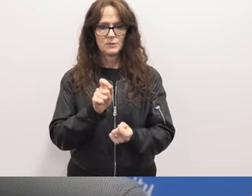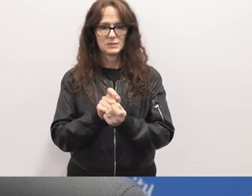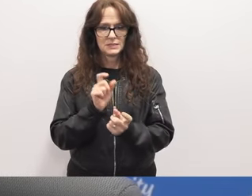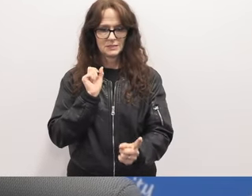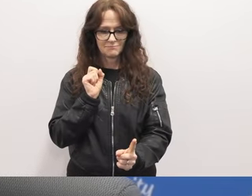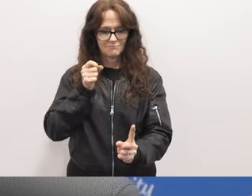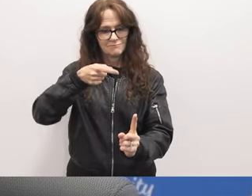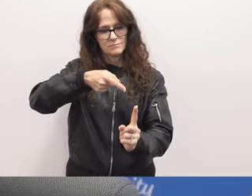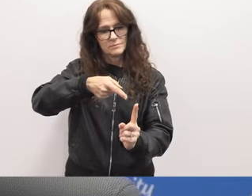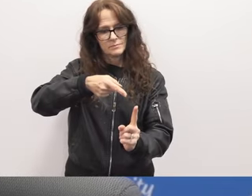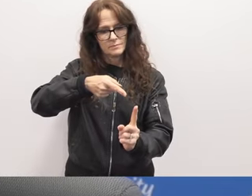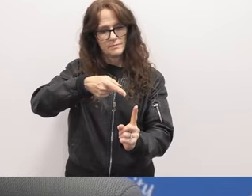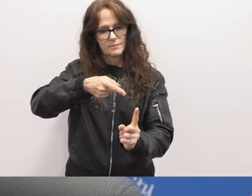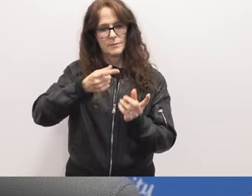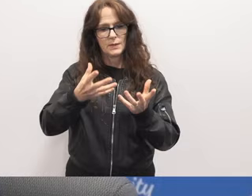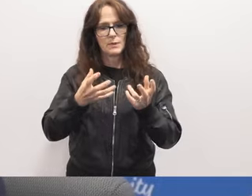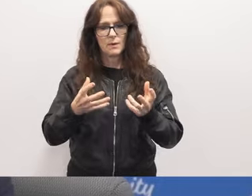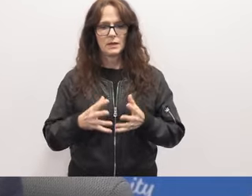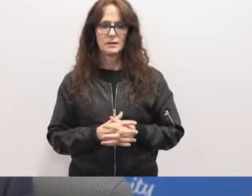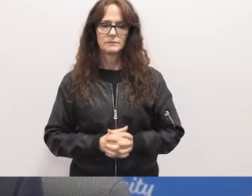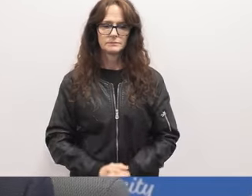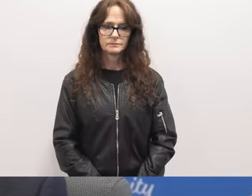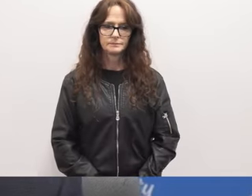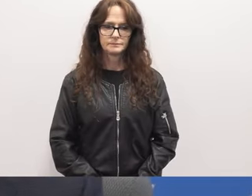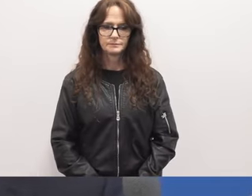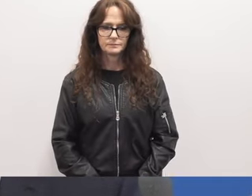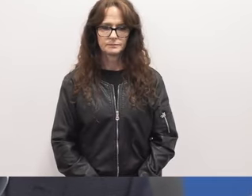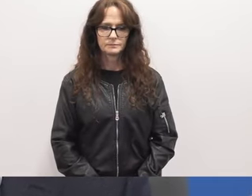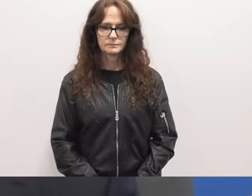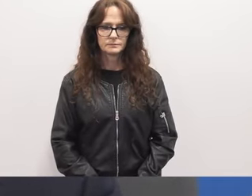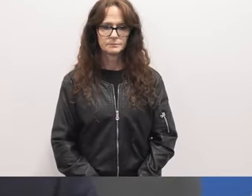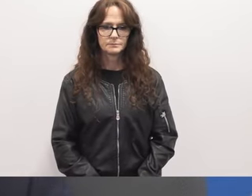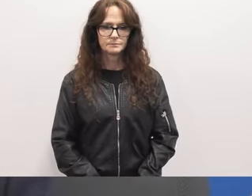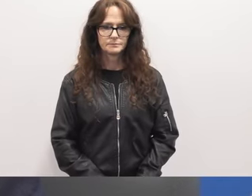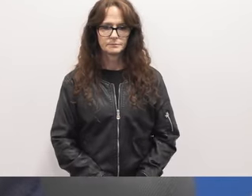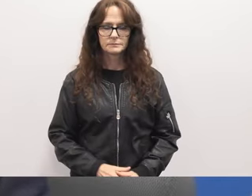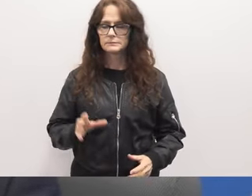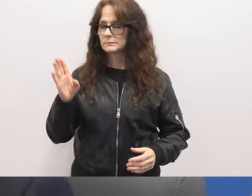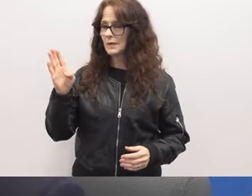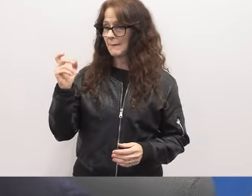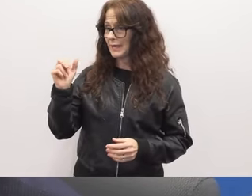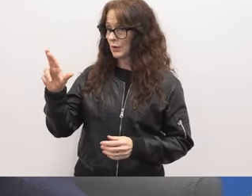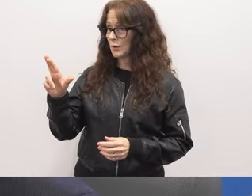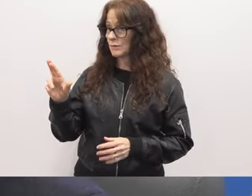in our previous conversation about the previous goal. [Brian Moskovitz] You could select both goals